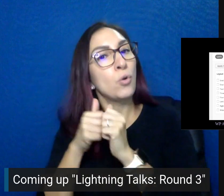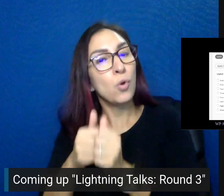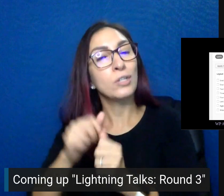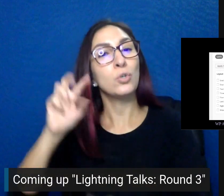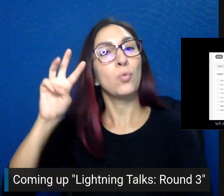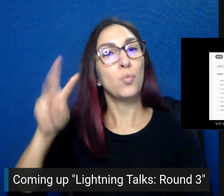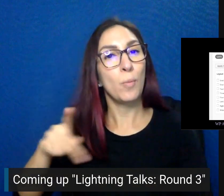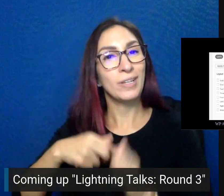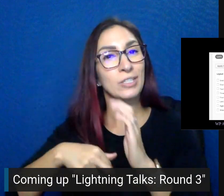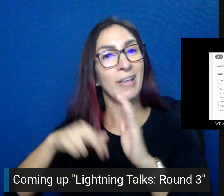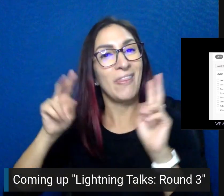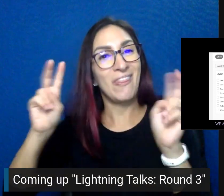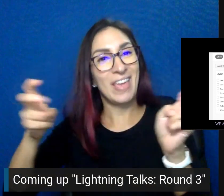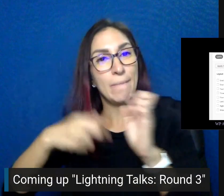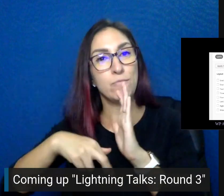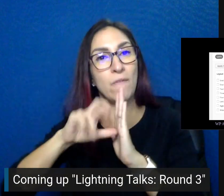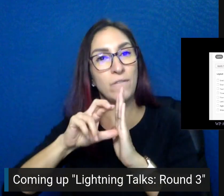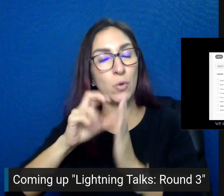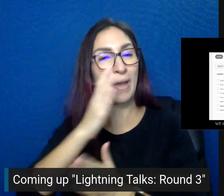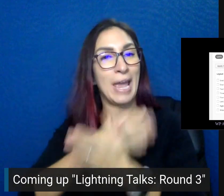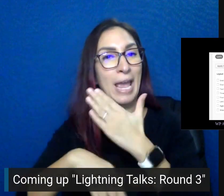it must include at least the following: